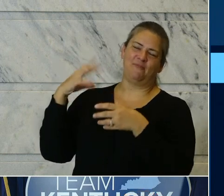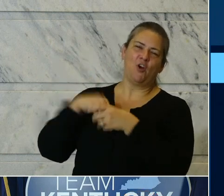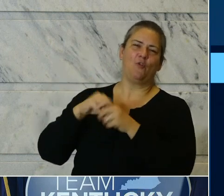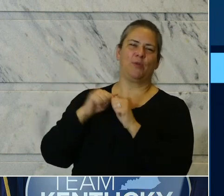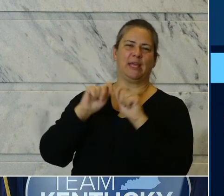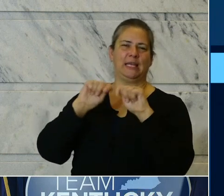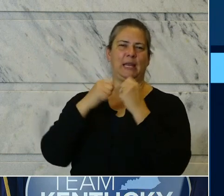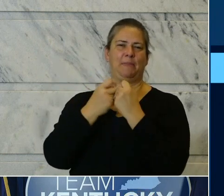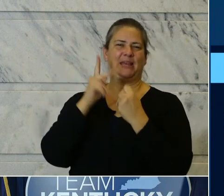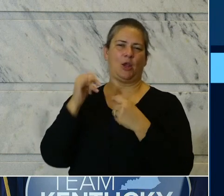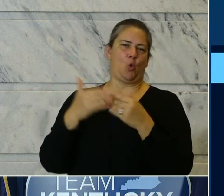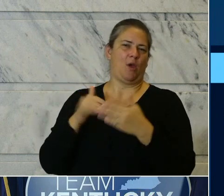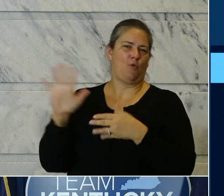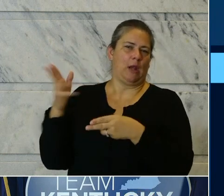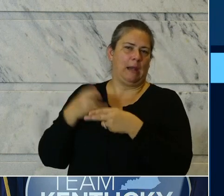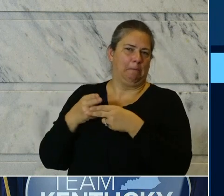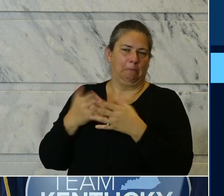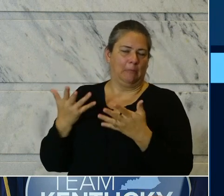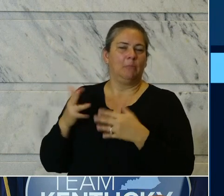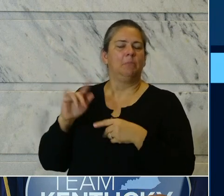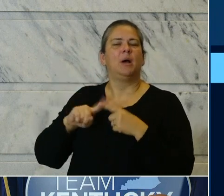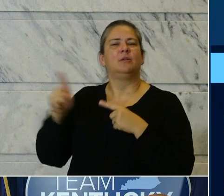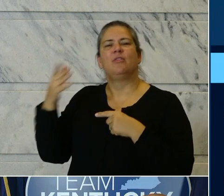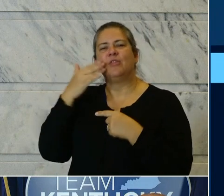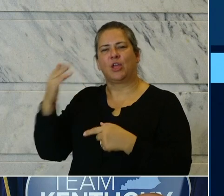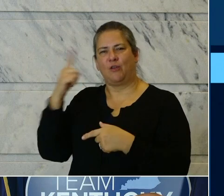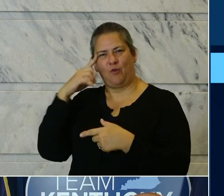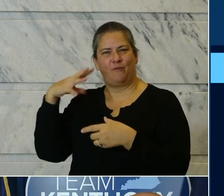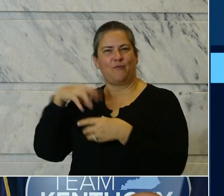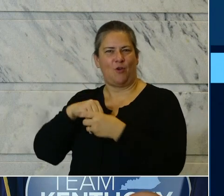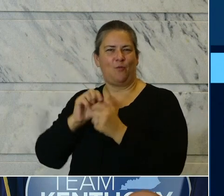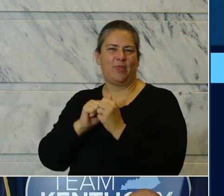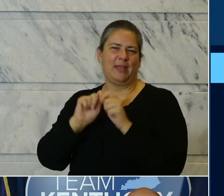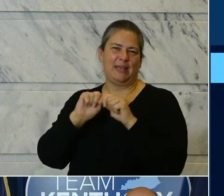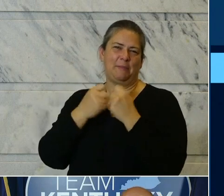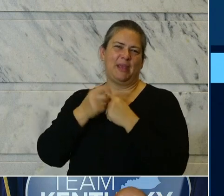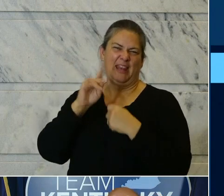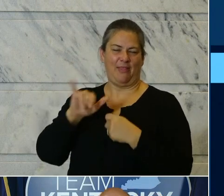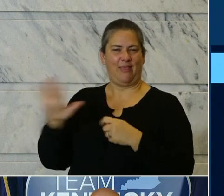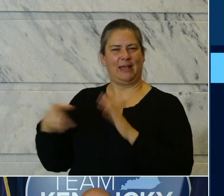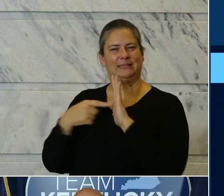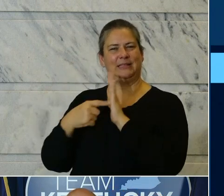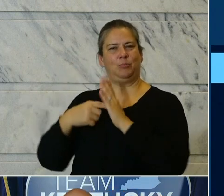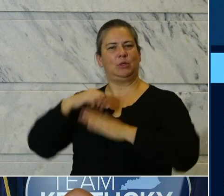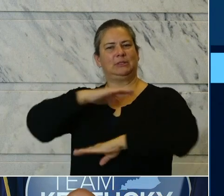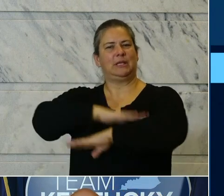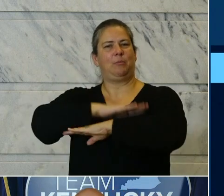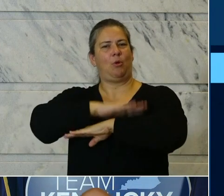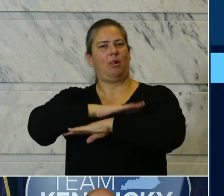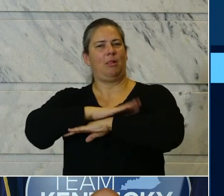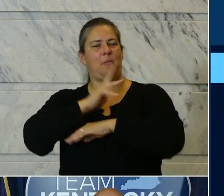DOING THIS. THANKS FOR BEING PART OF TEAM KENTUCKY- WHOEVER SHE IS. AND THIS WAS AN EXAMPLE